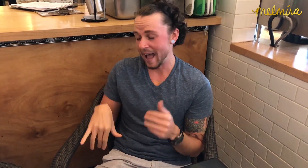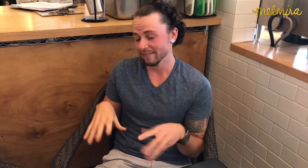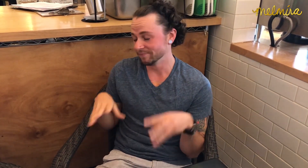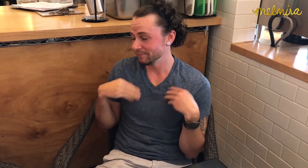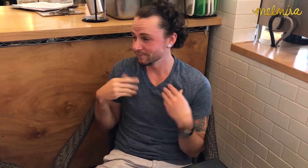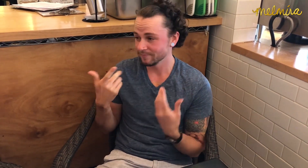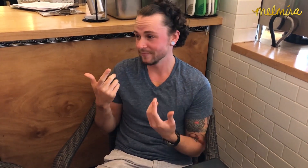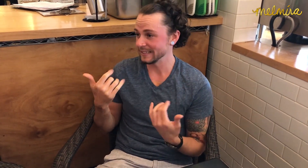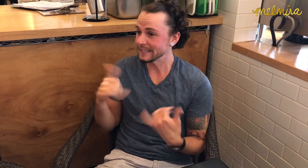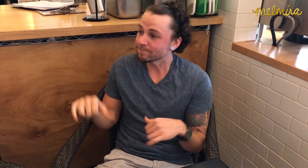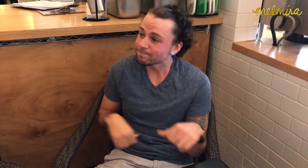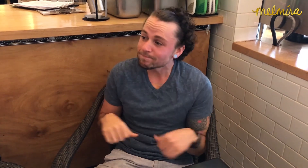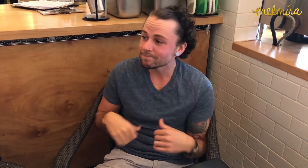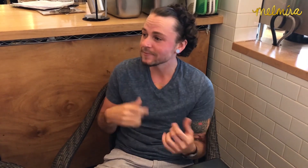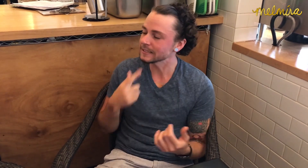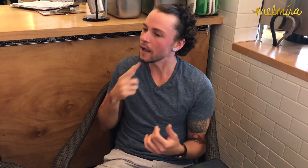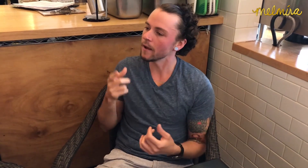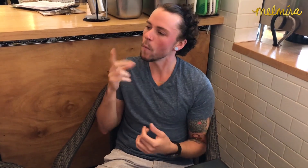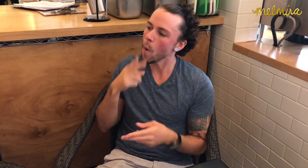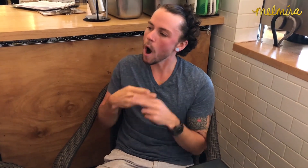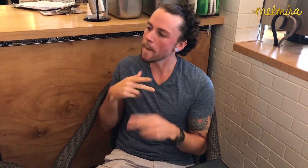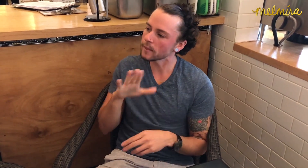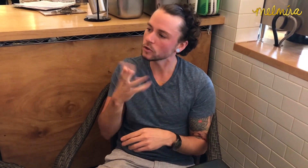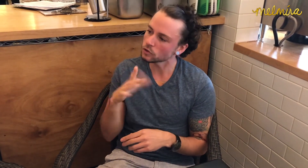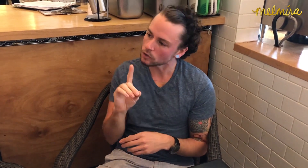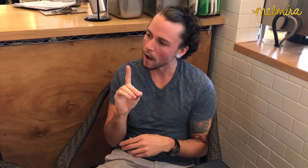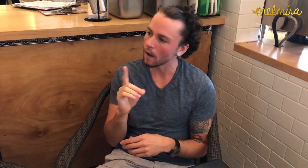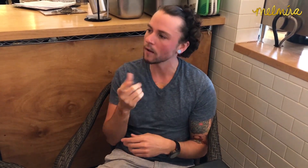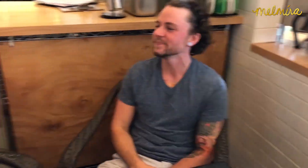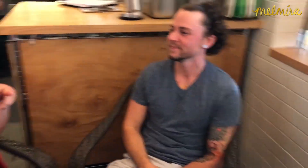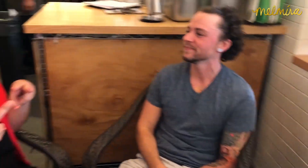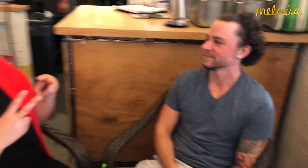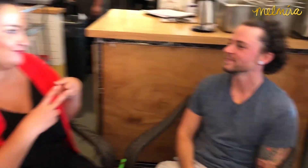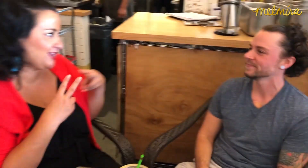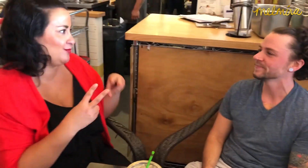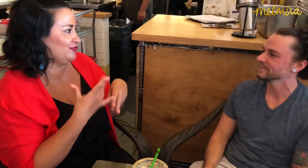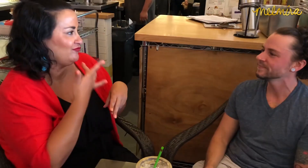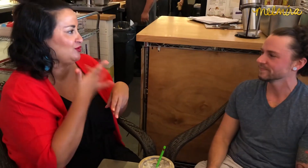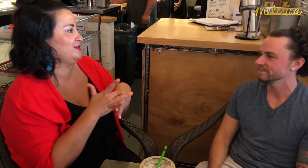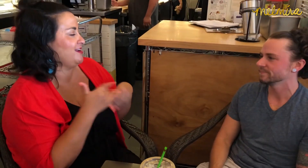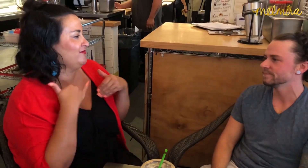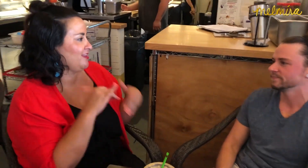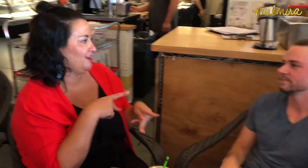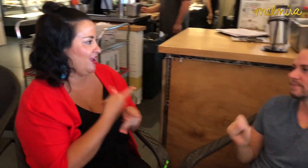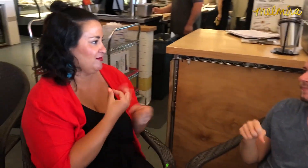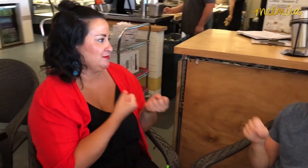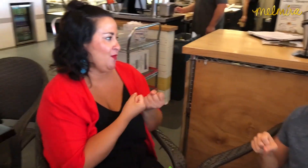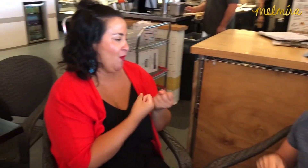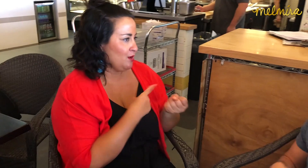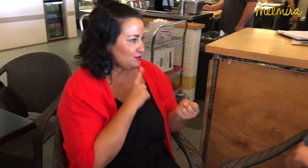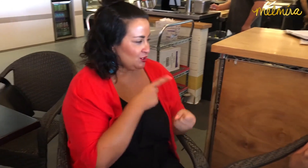They even still brag about me...and call me their child... You are VERY fortunate to have that kind of support.